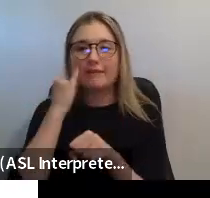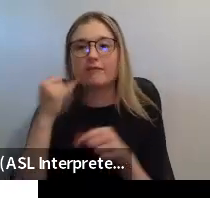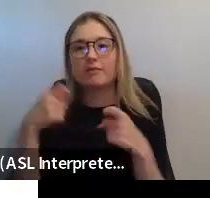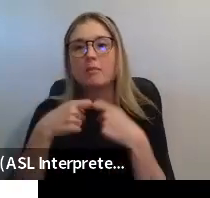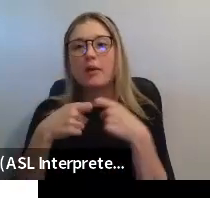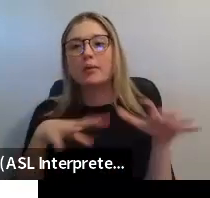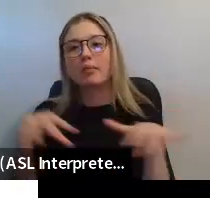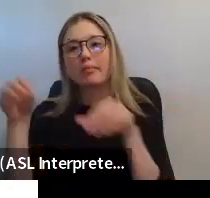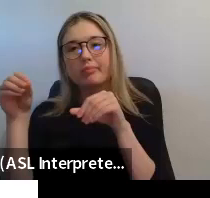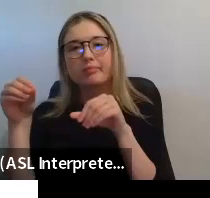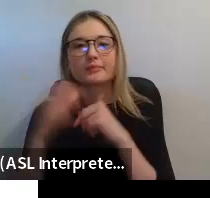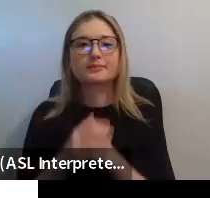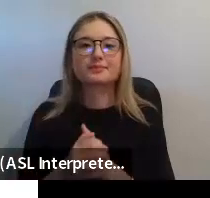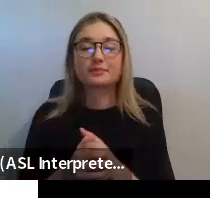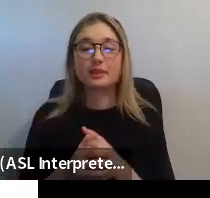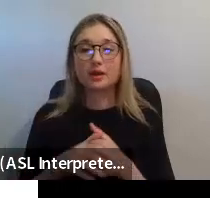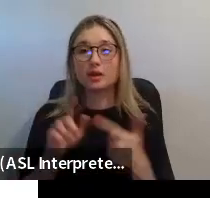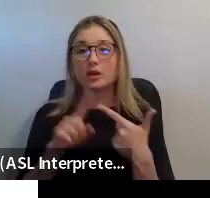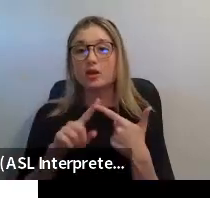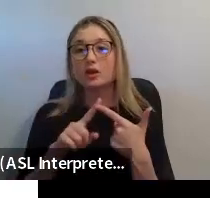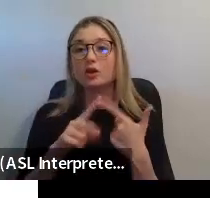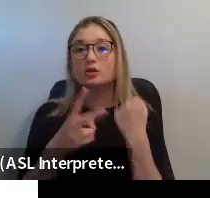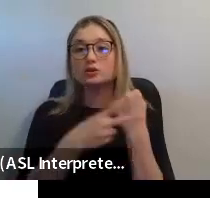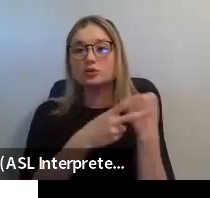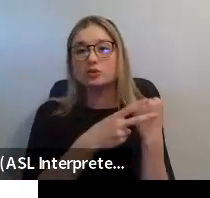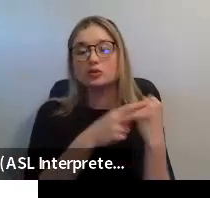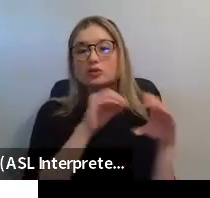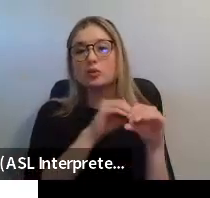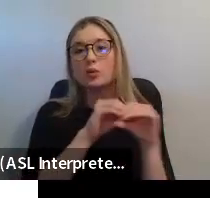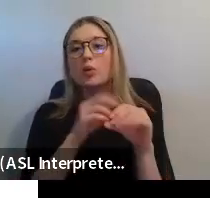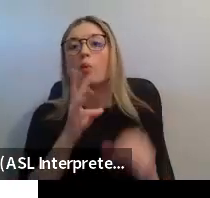So, when there's a storm come in, the stores go crazy, and things are out of fact very quickly.